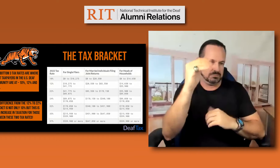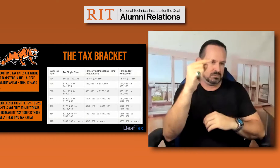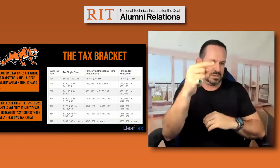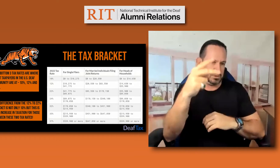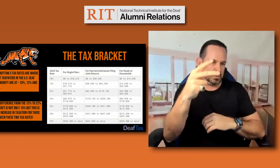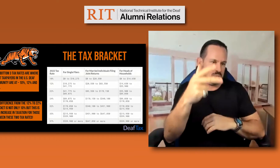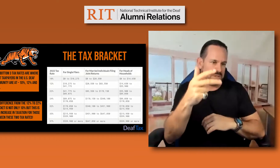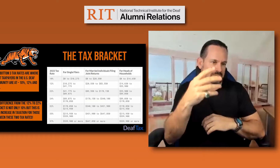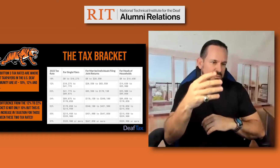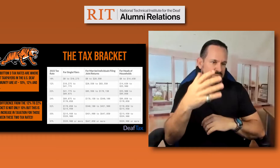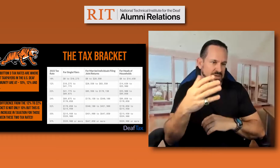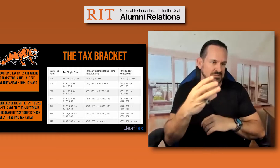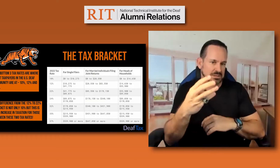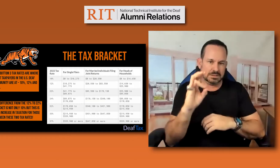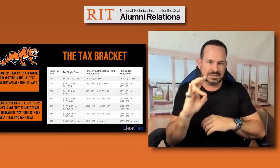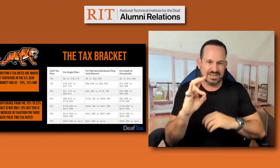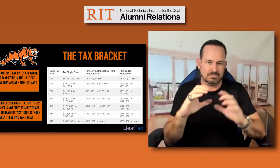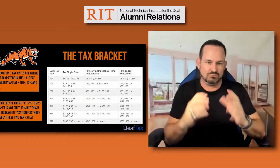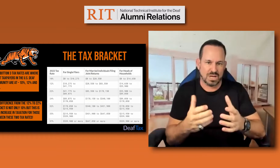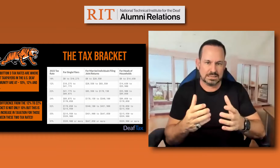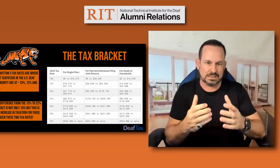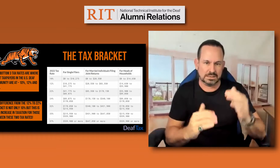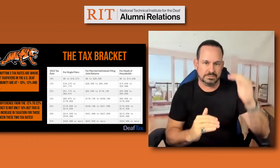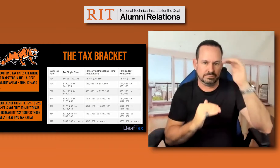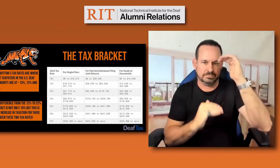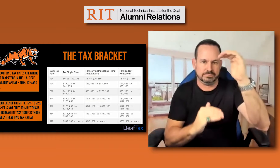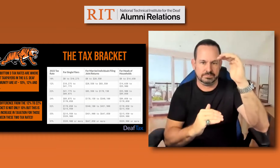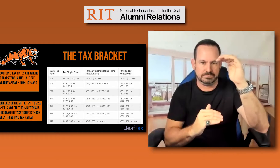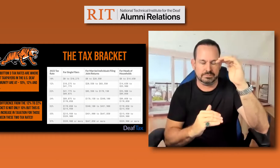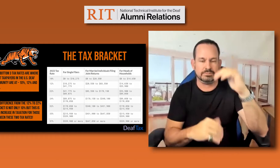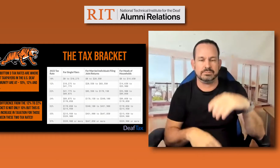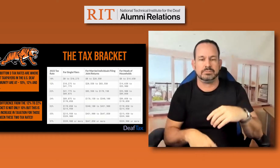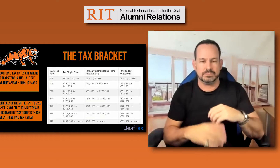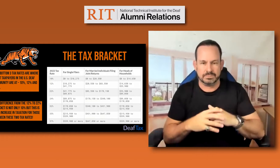And it also shows your income brackets.